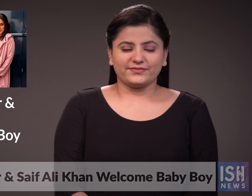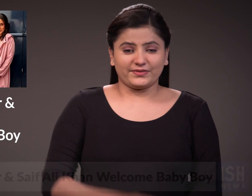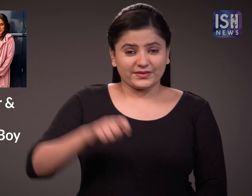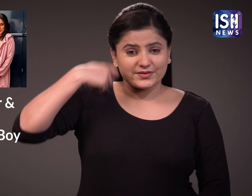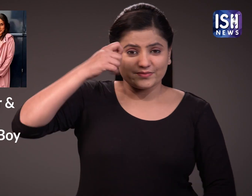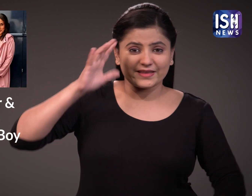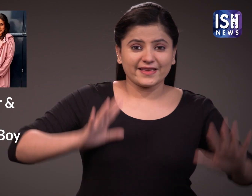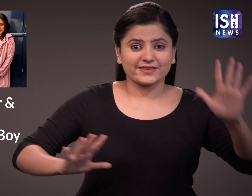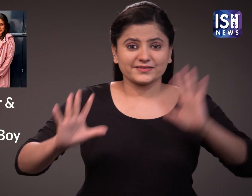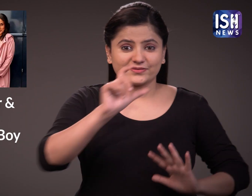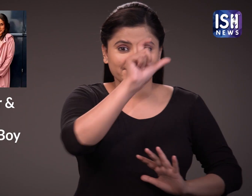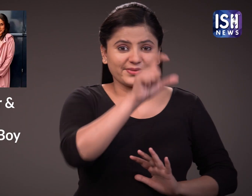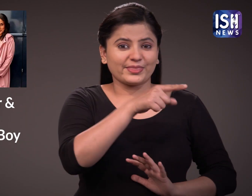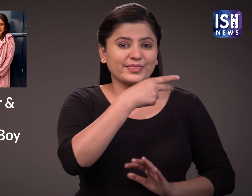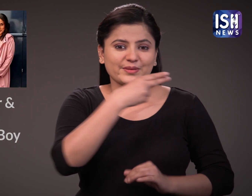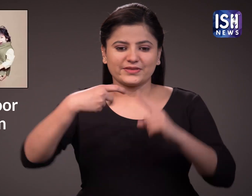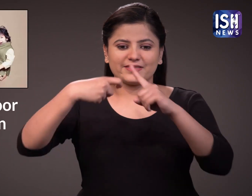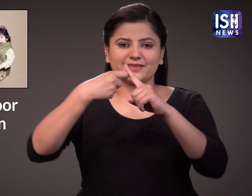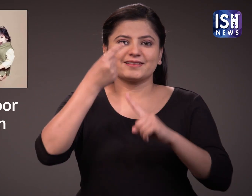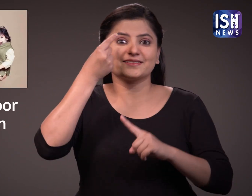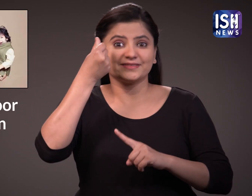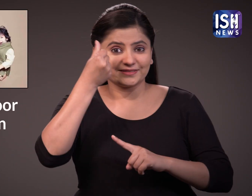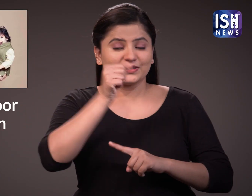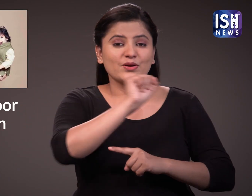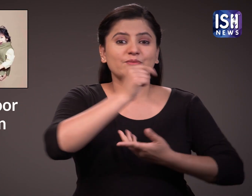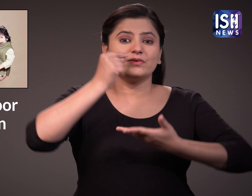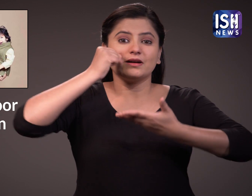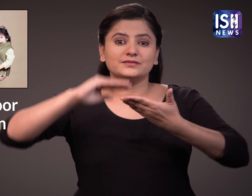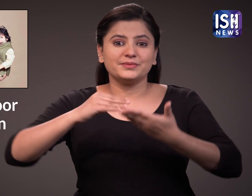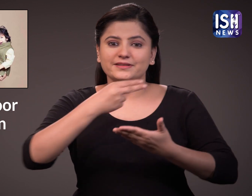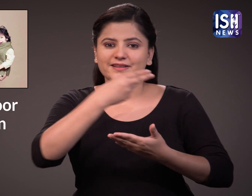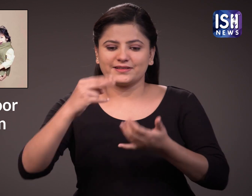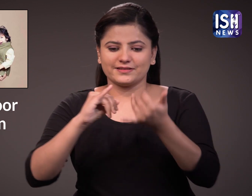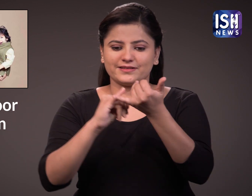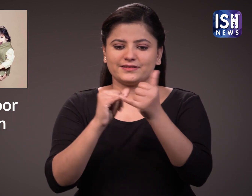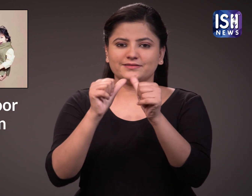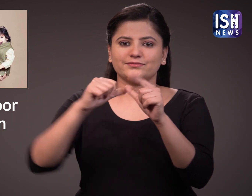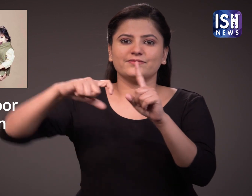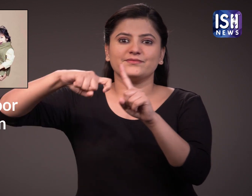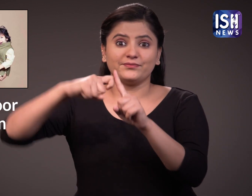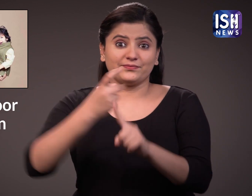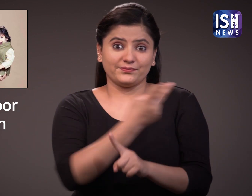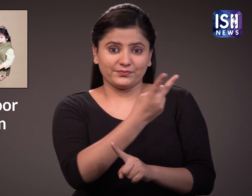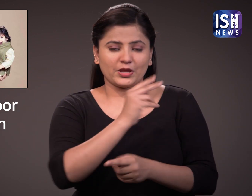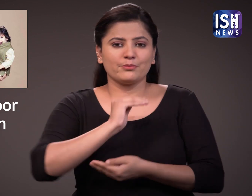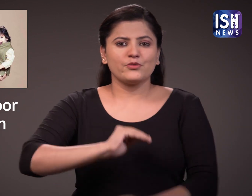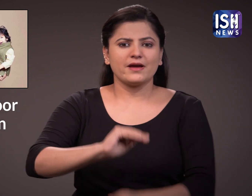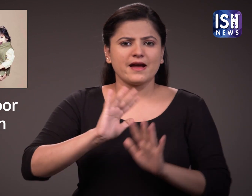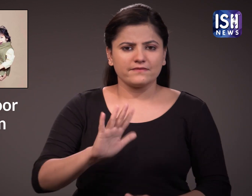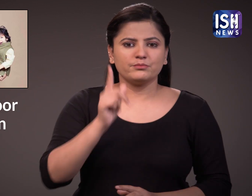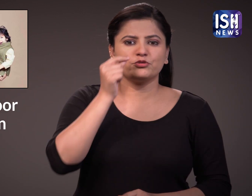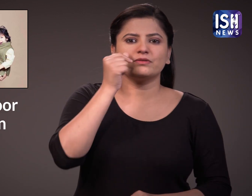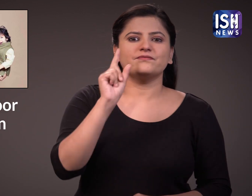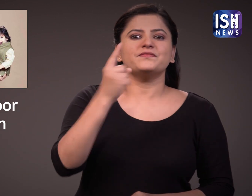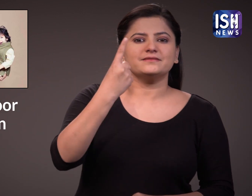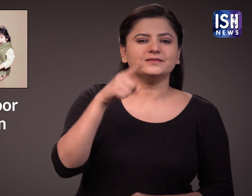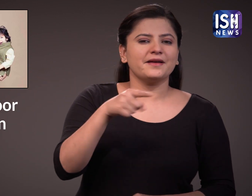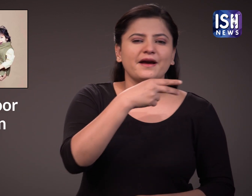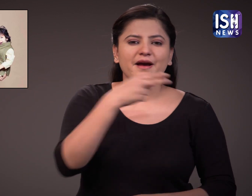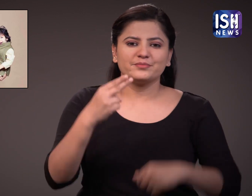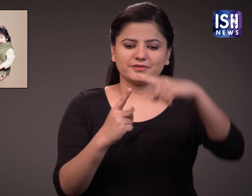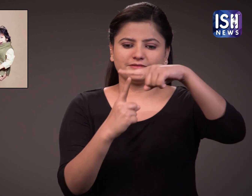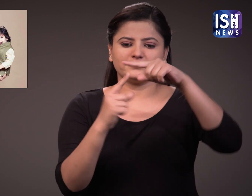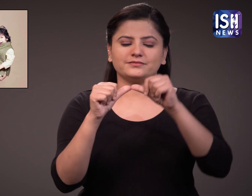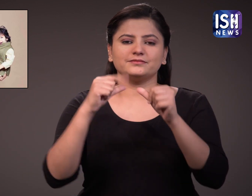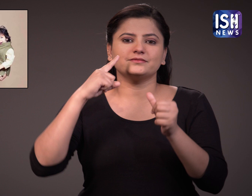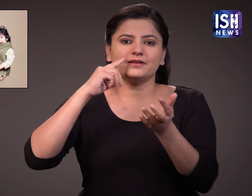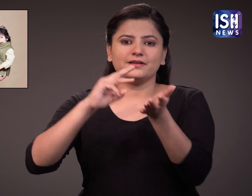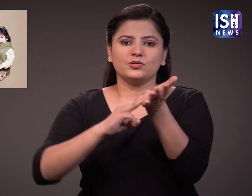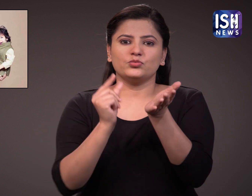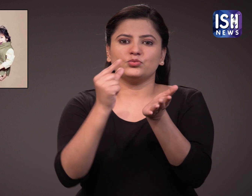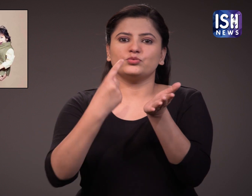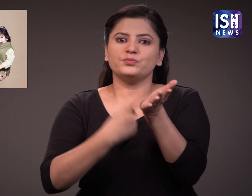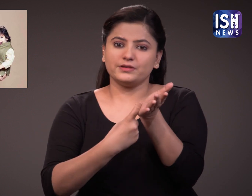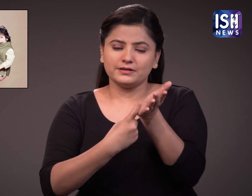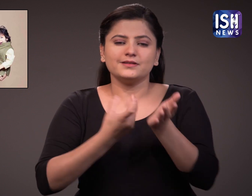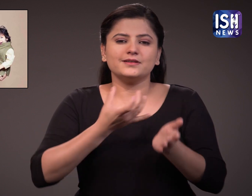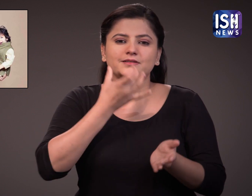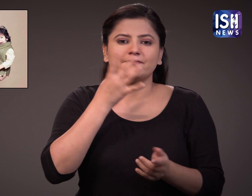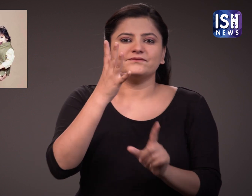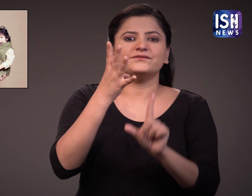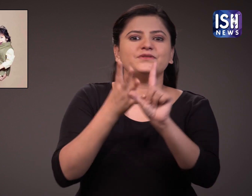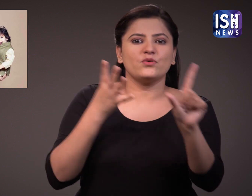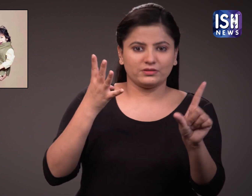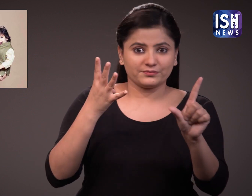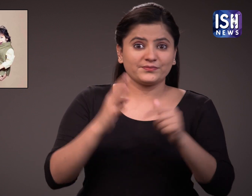Kareena Kapoor and Saif Ali Khan are parents to four-year-old Taimur,